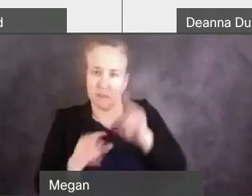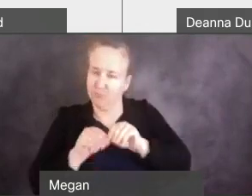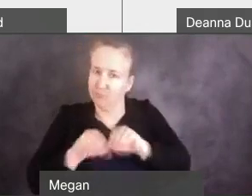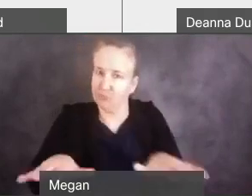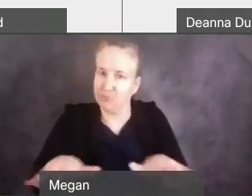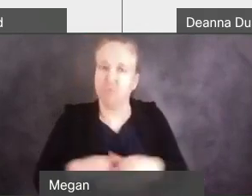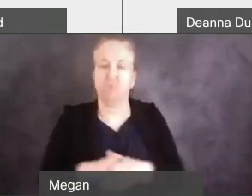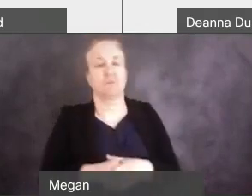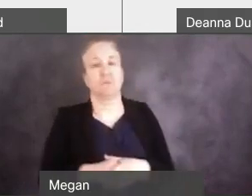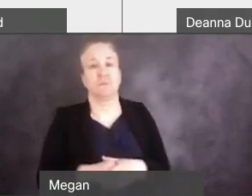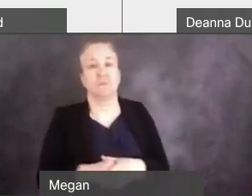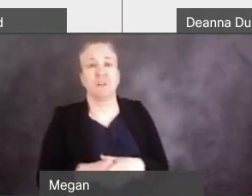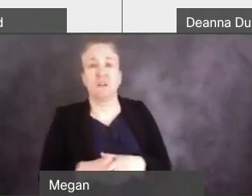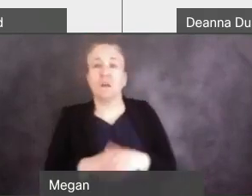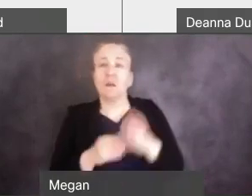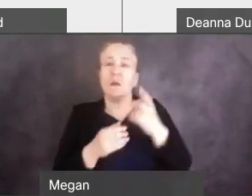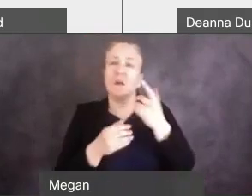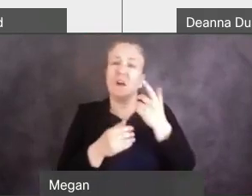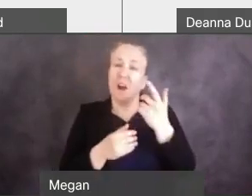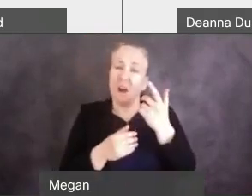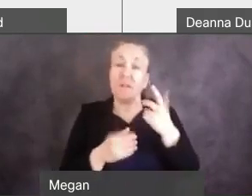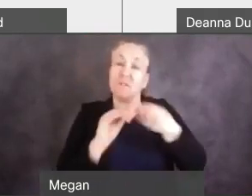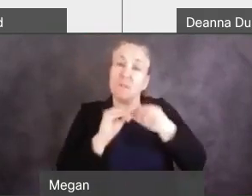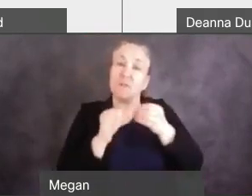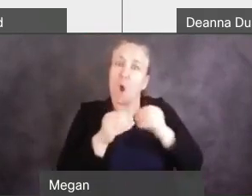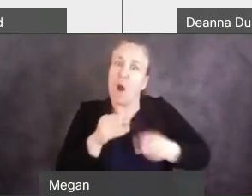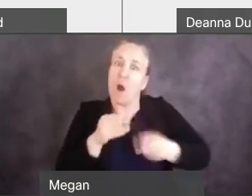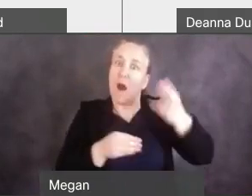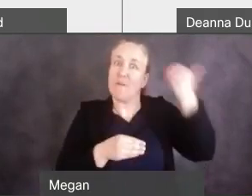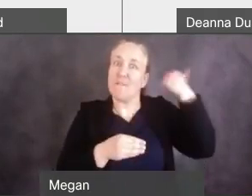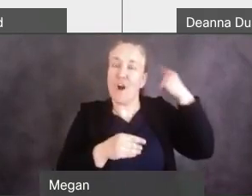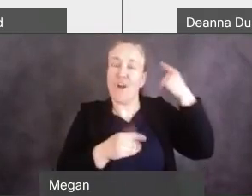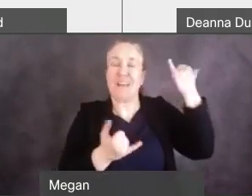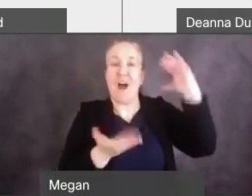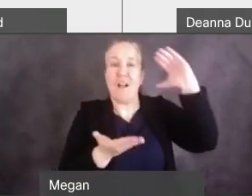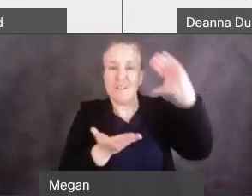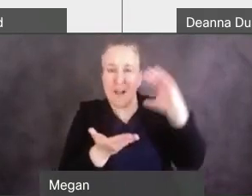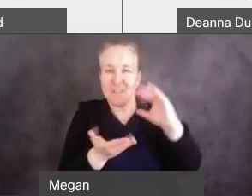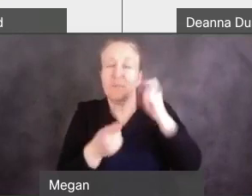we did a few weeks ago, but there's still an awful lot out there. So people need to continue to wear